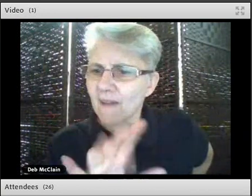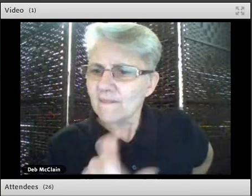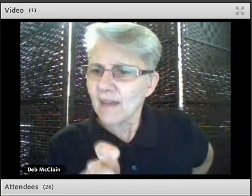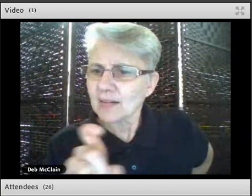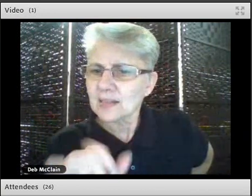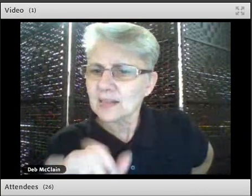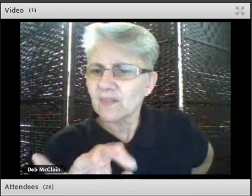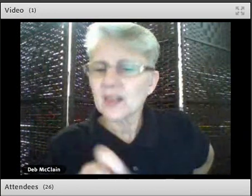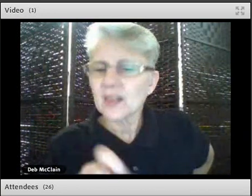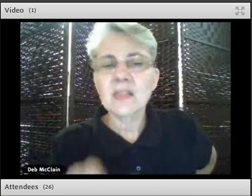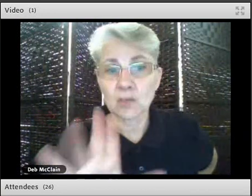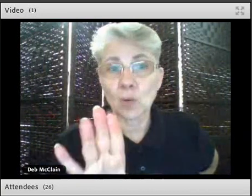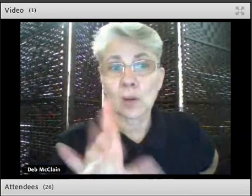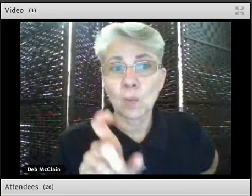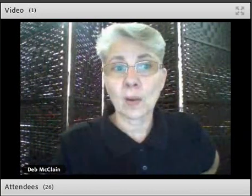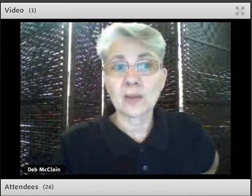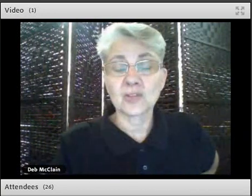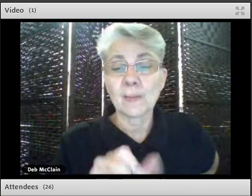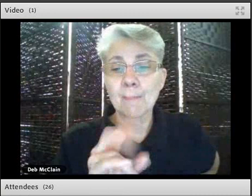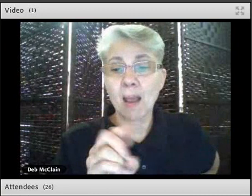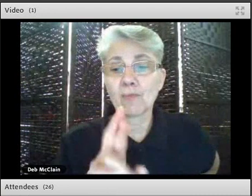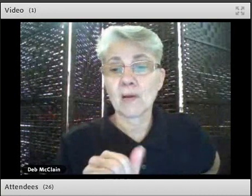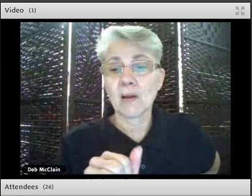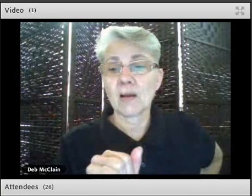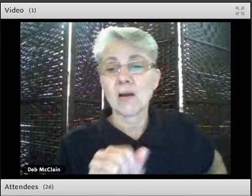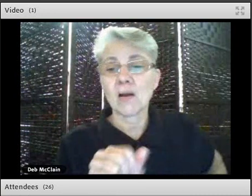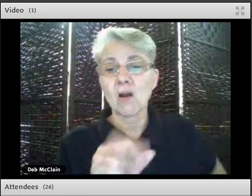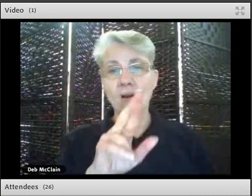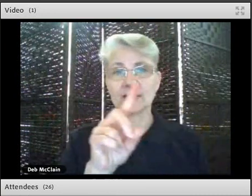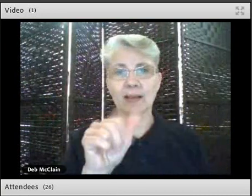so there is no order.